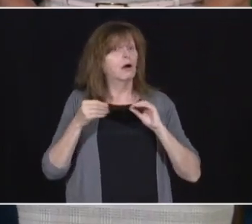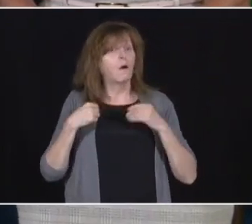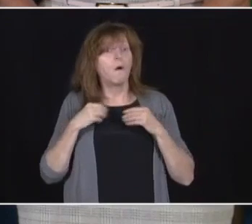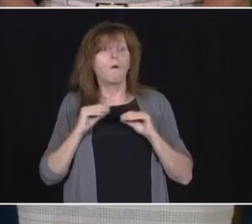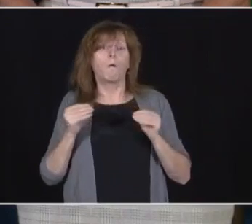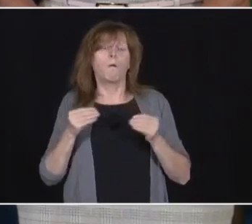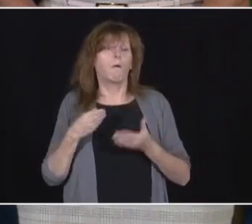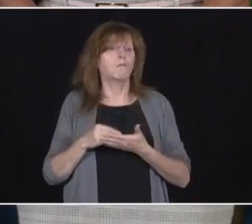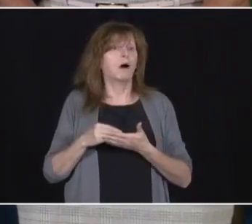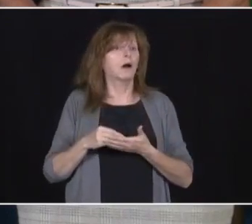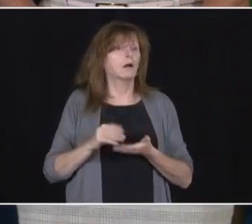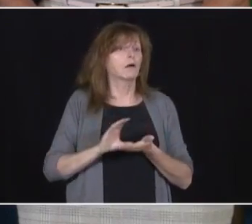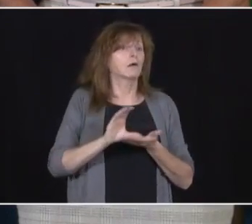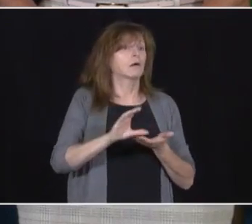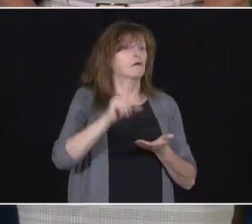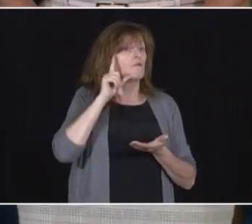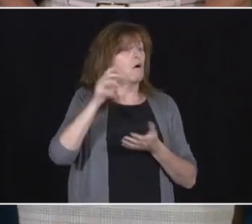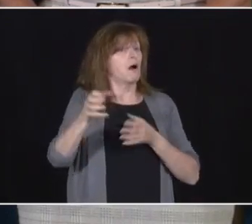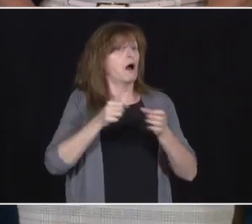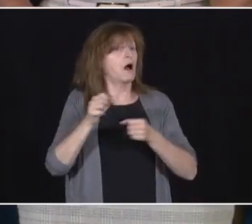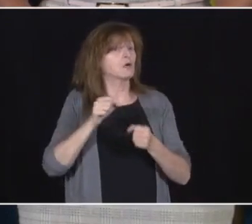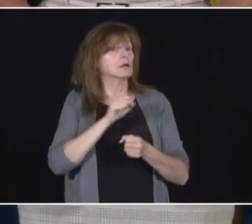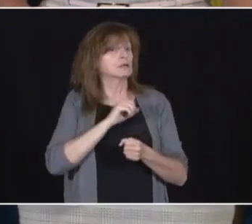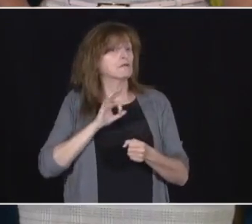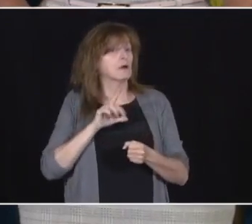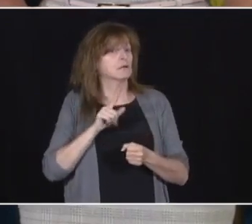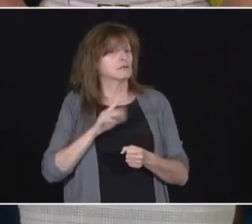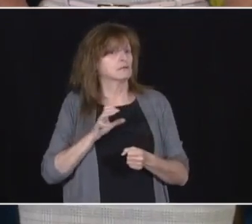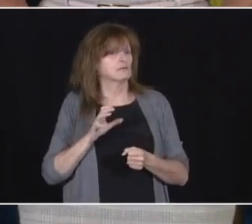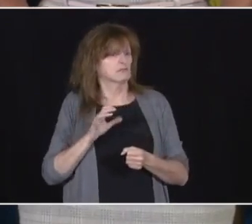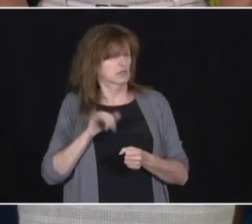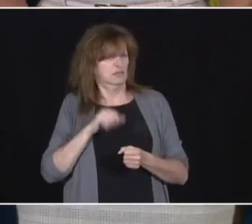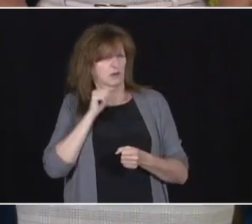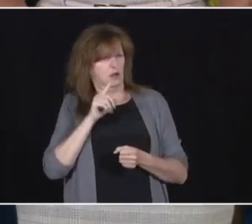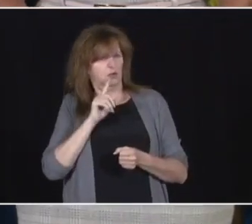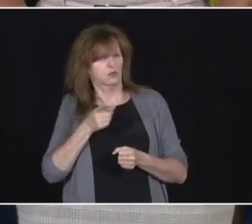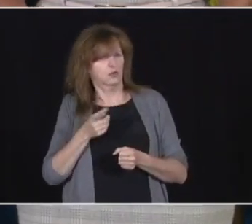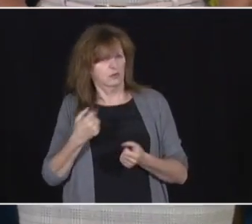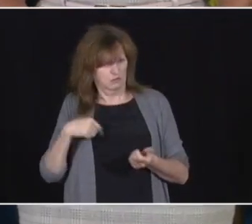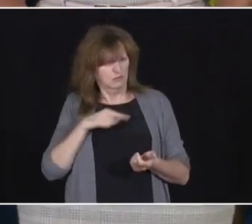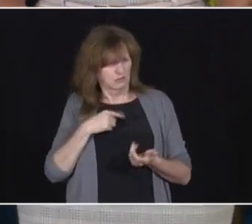And it is simply not true about us saying that we are not going to fund hiring staff long-term